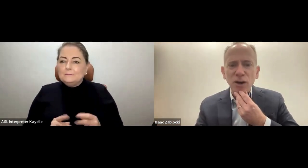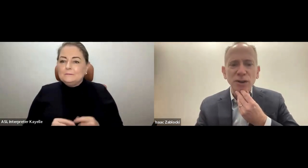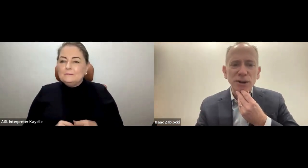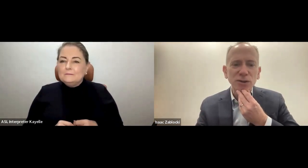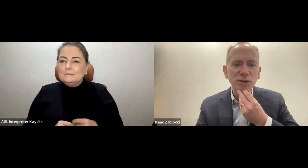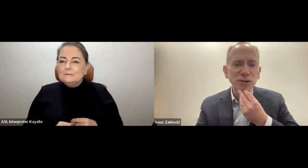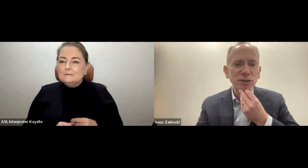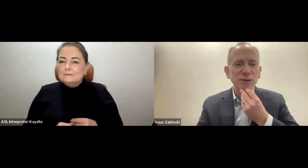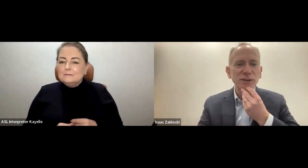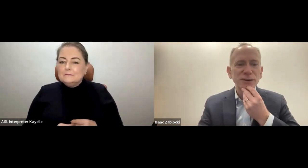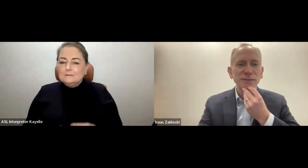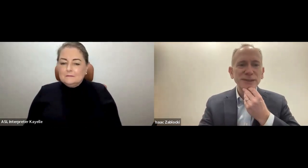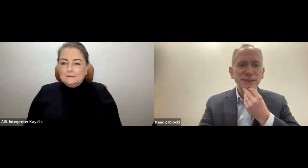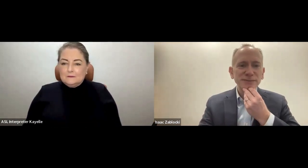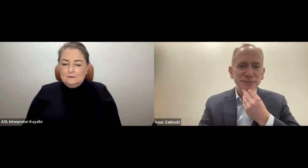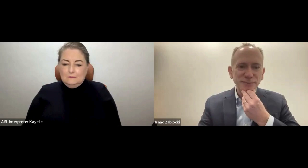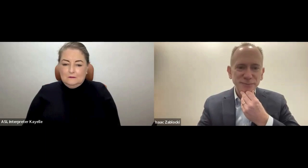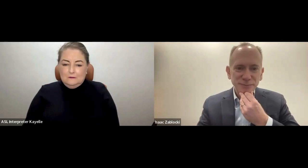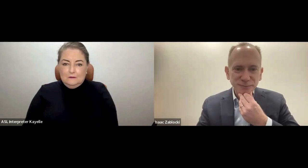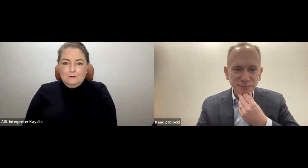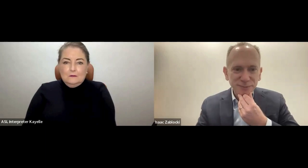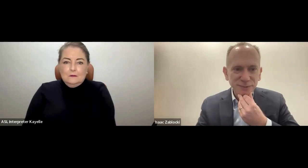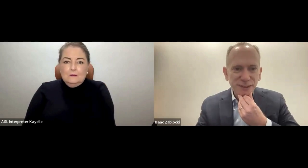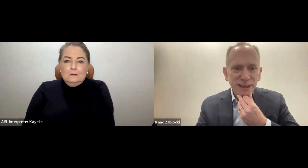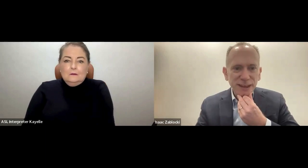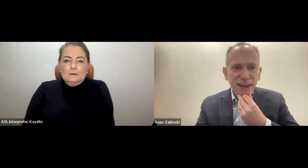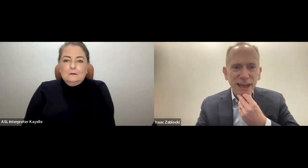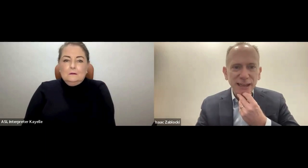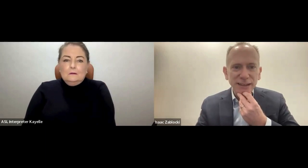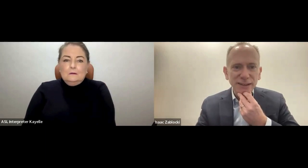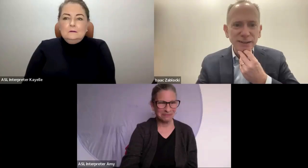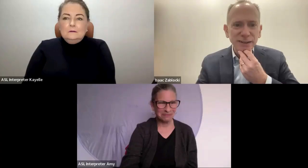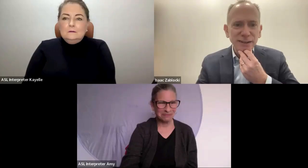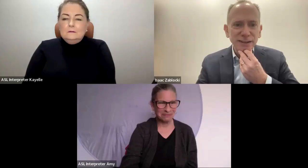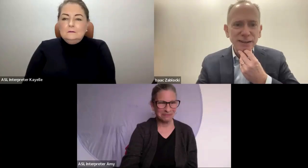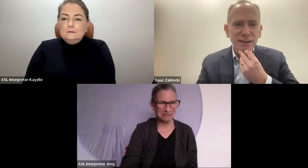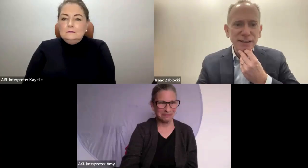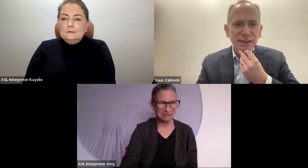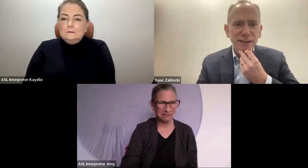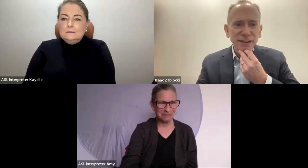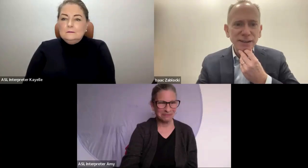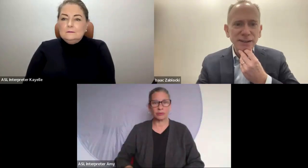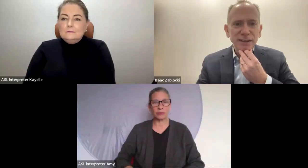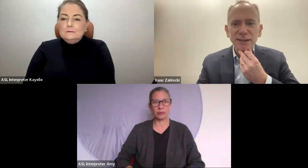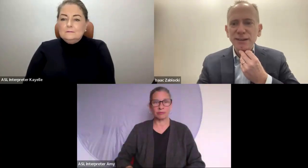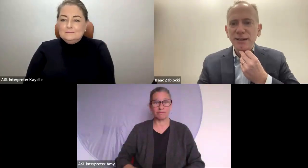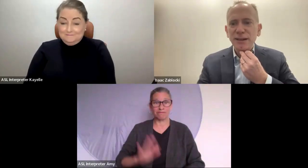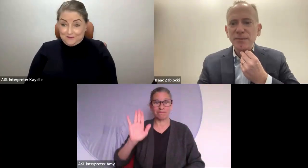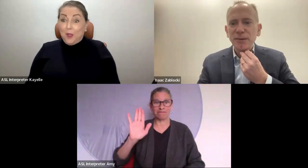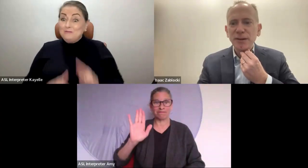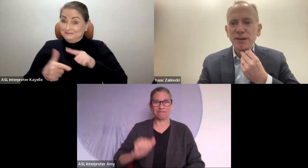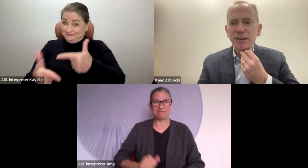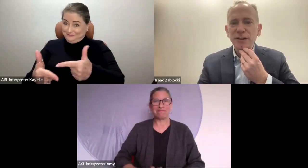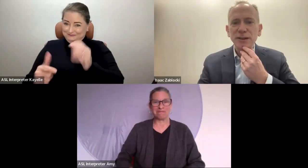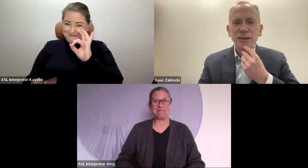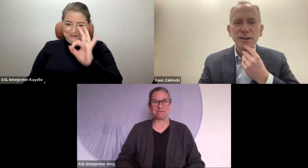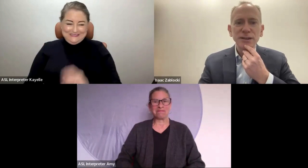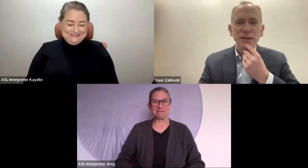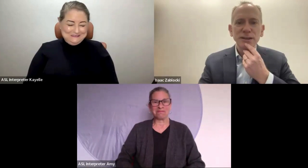Oh, there you are sure, sorry.